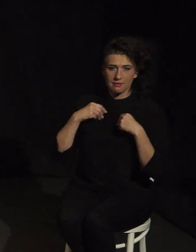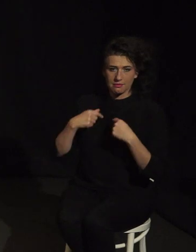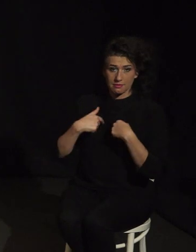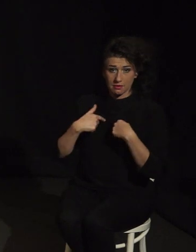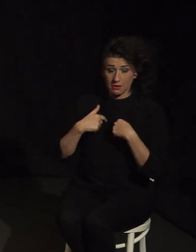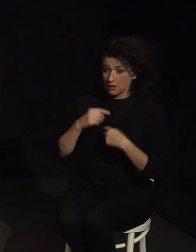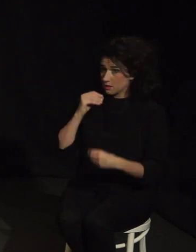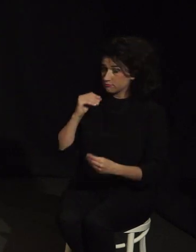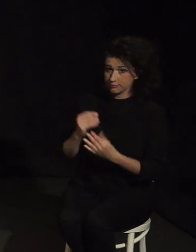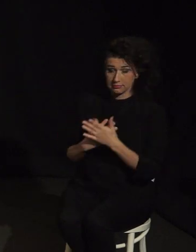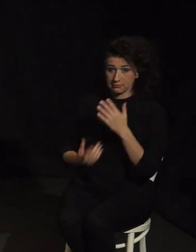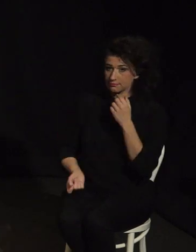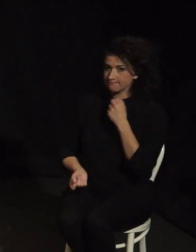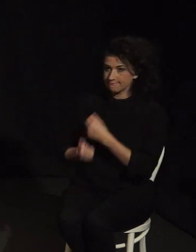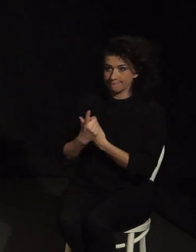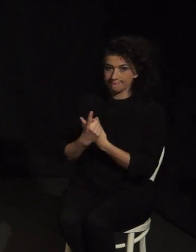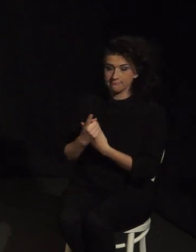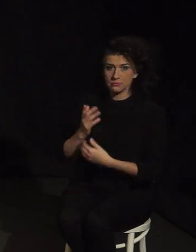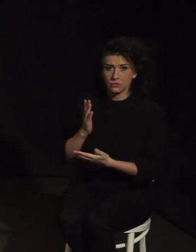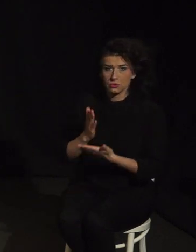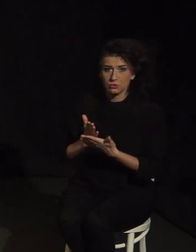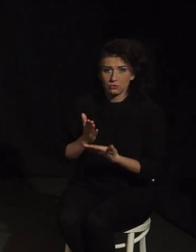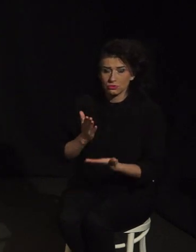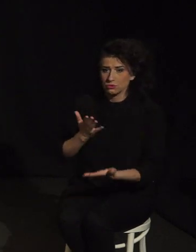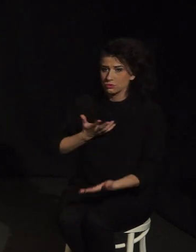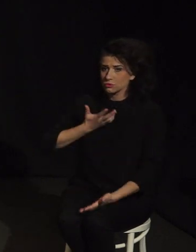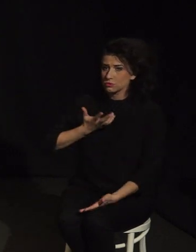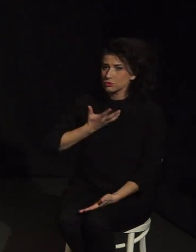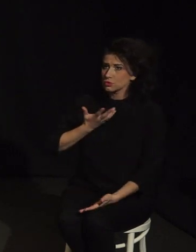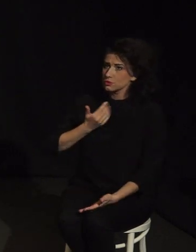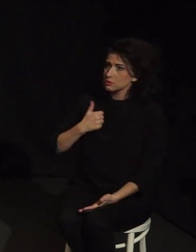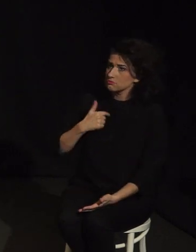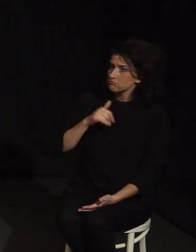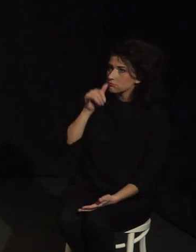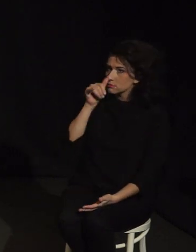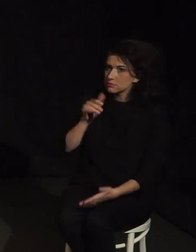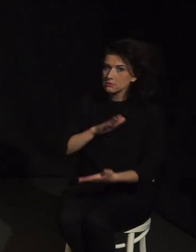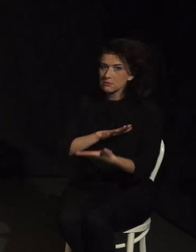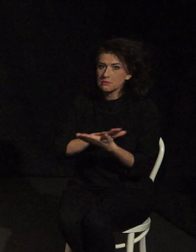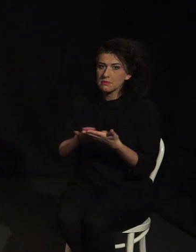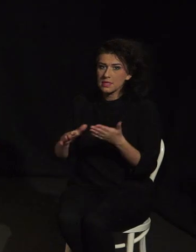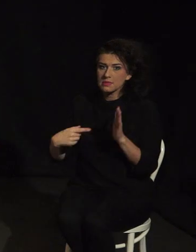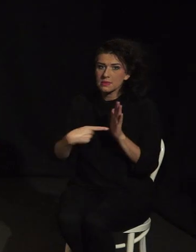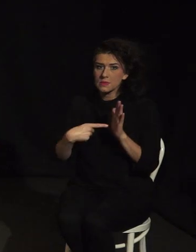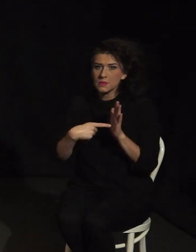Then suddenly I came to the conclusion that I cannot do without it.